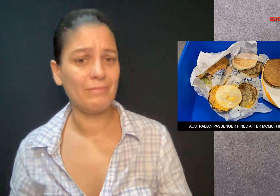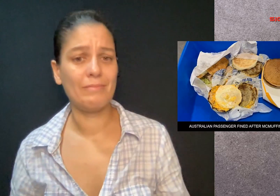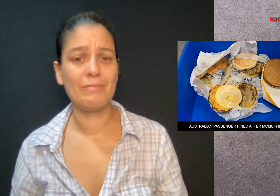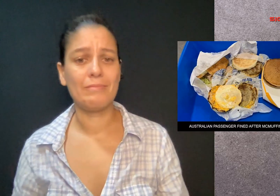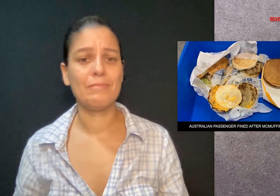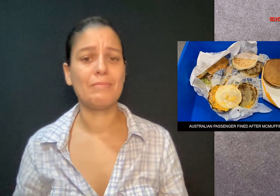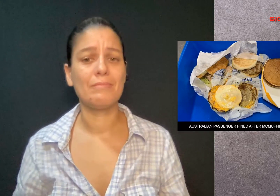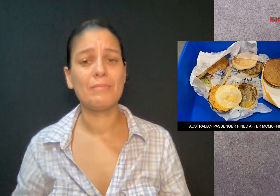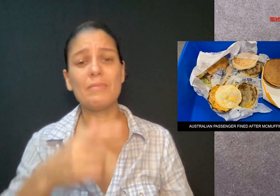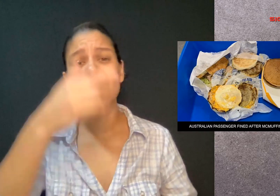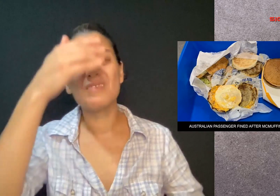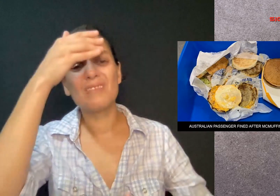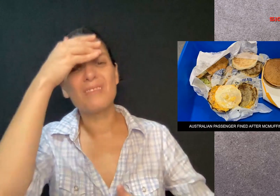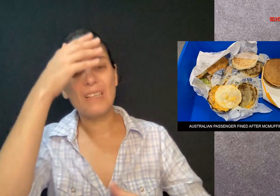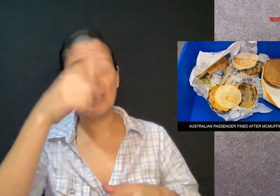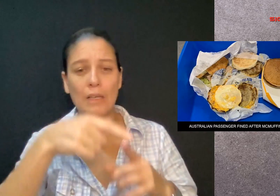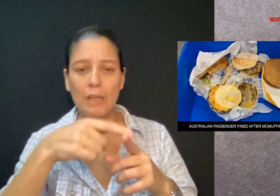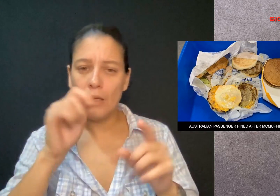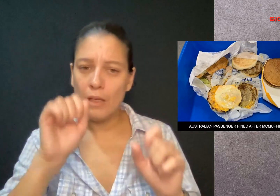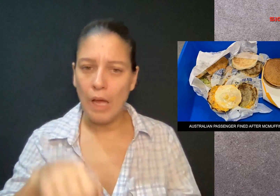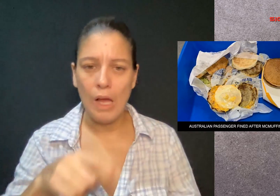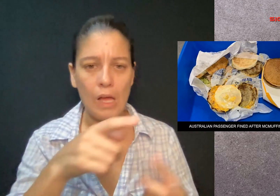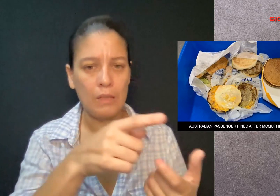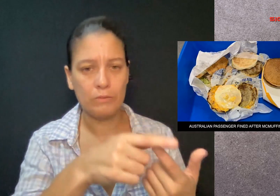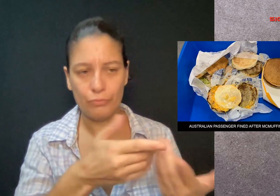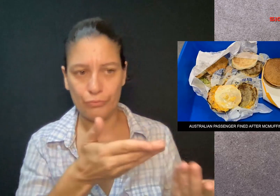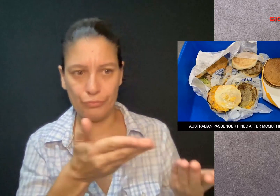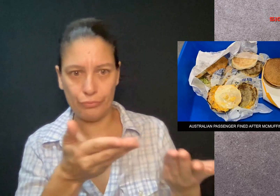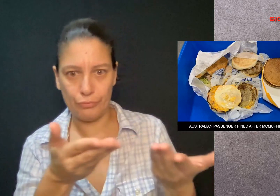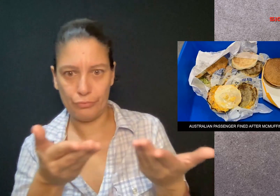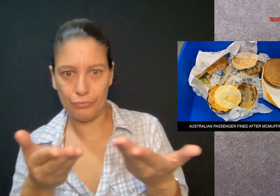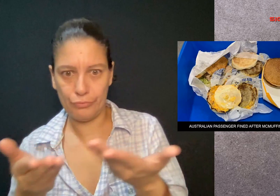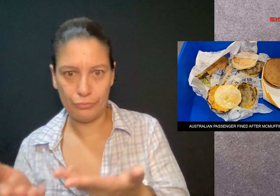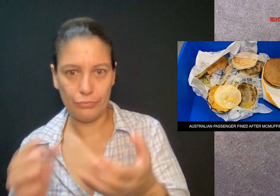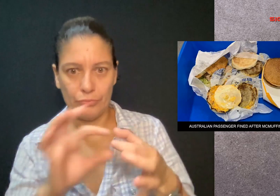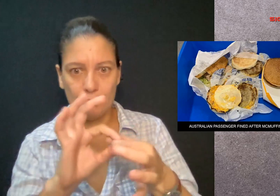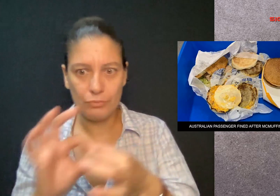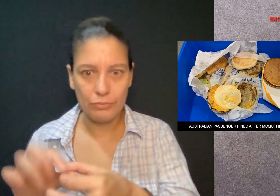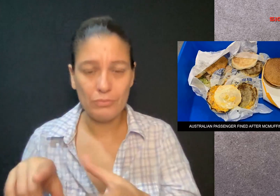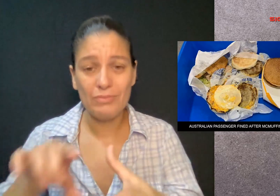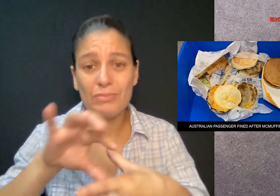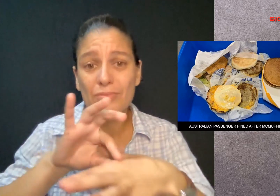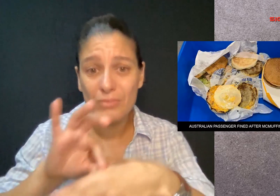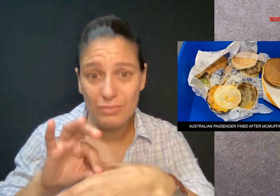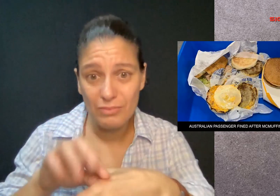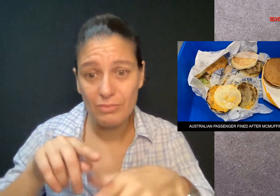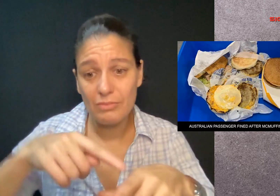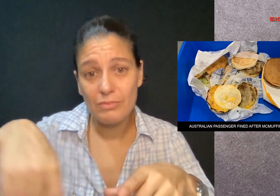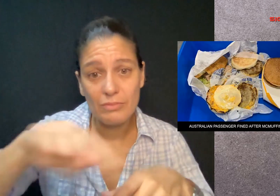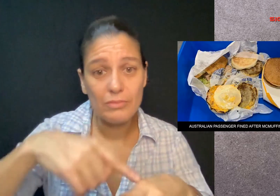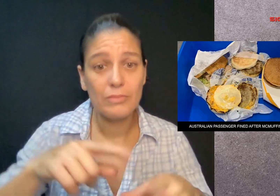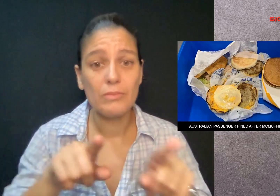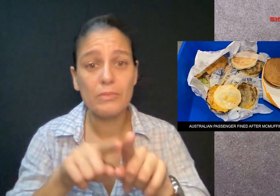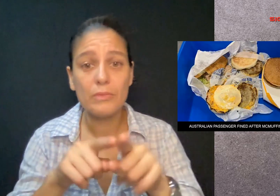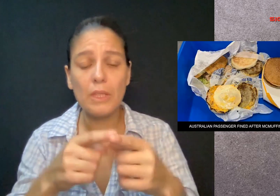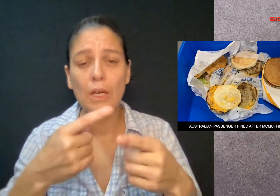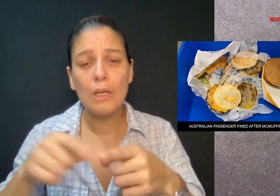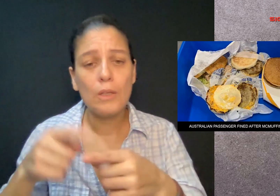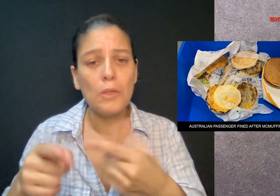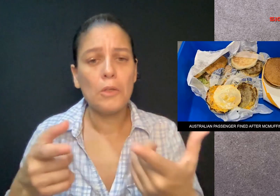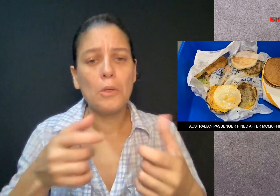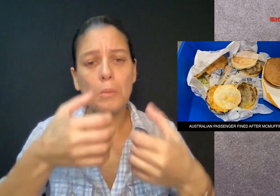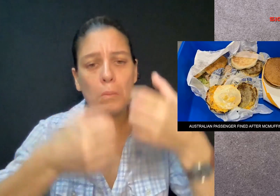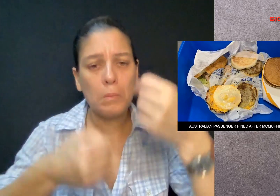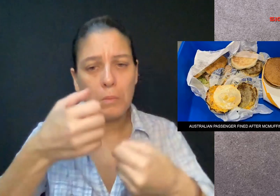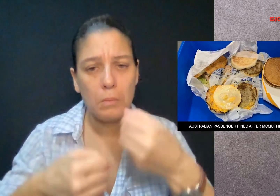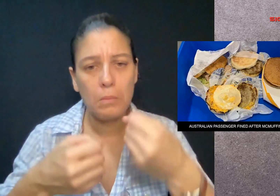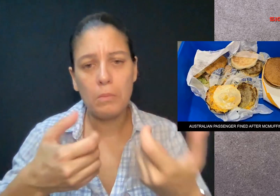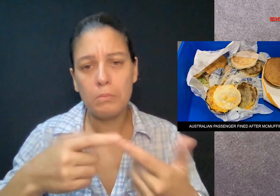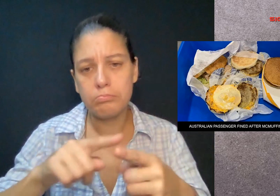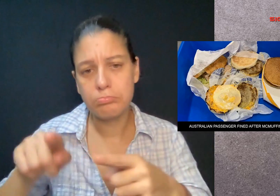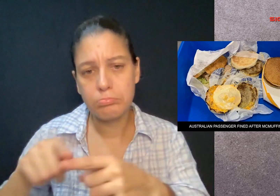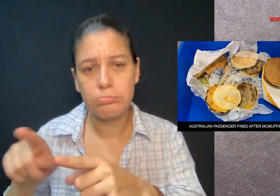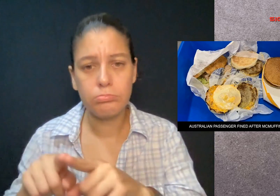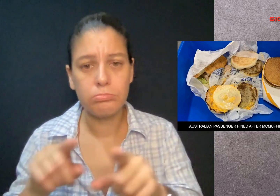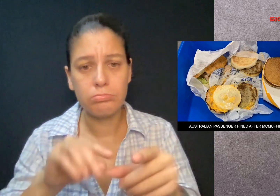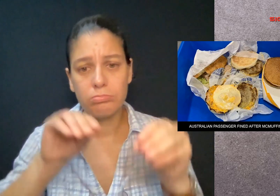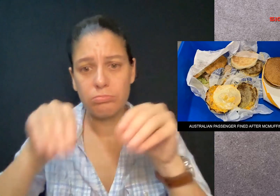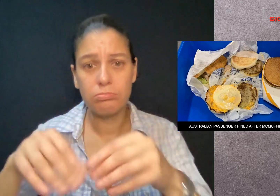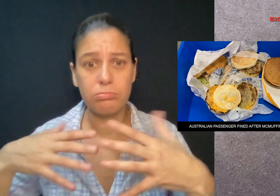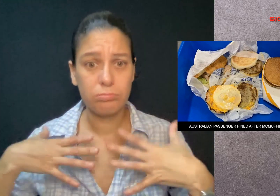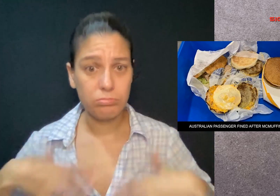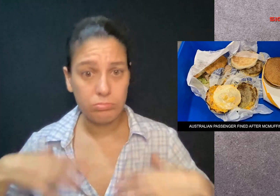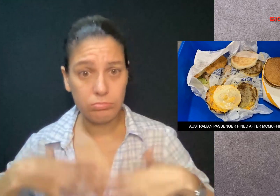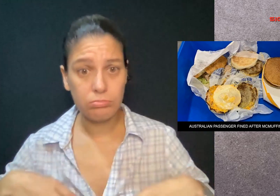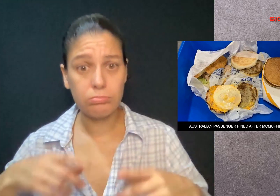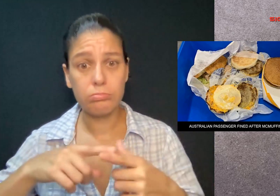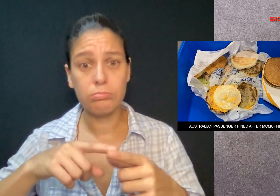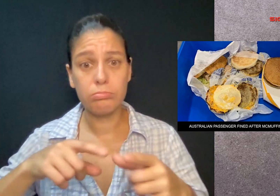to death the disease can be carried in meat and dairy products as well as on clothing